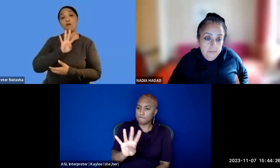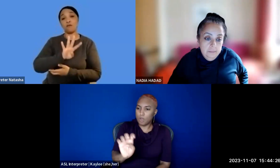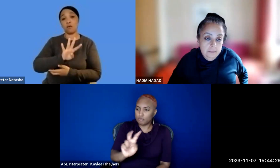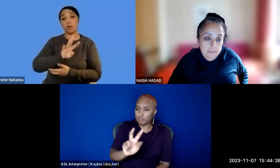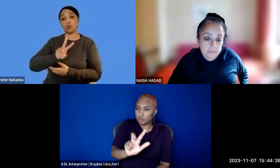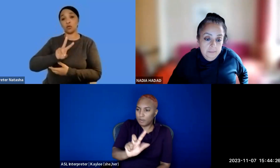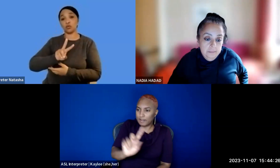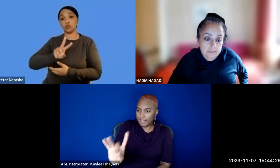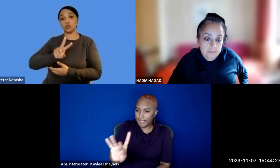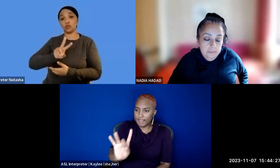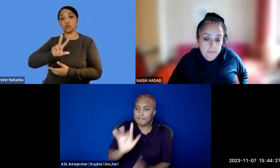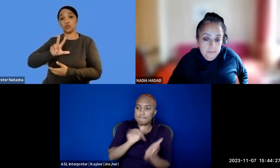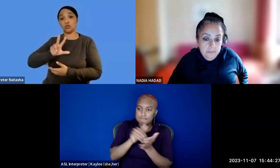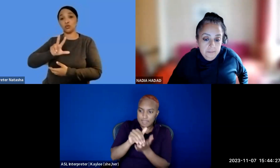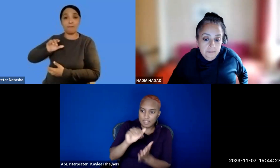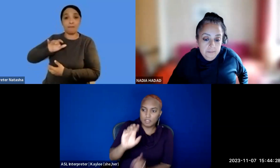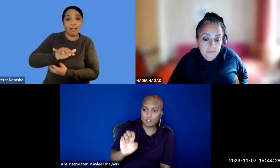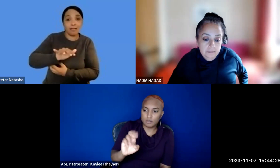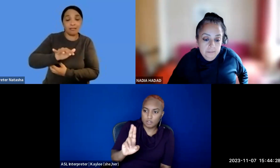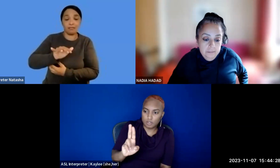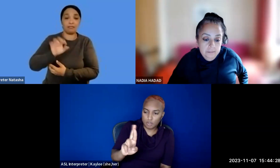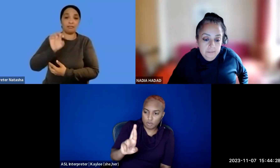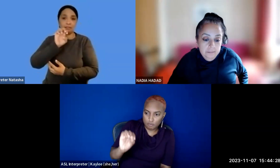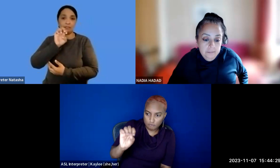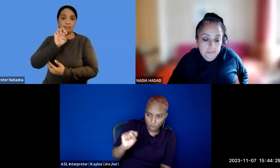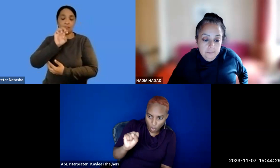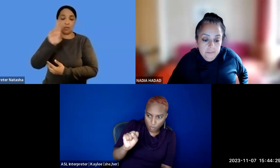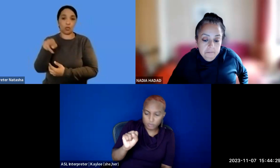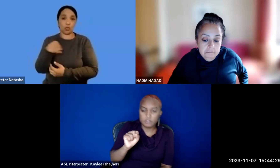for the years 22-24.